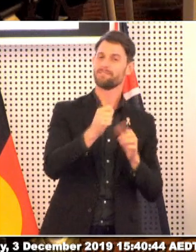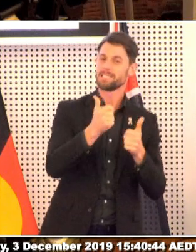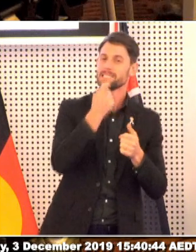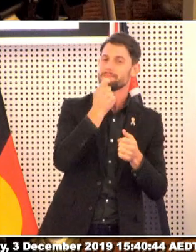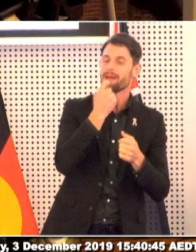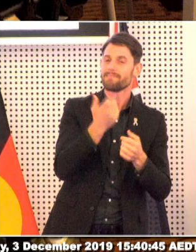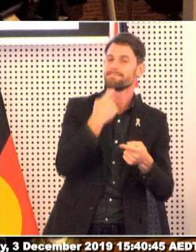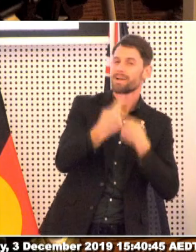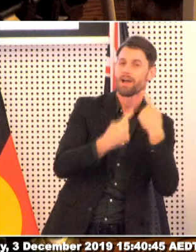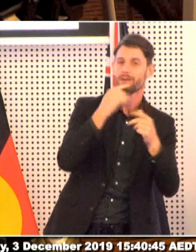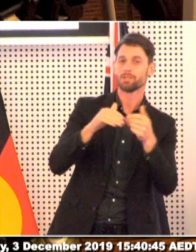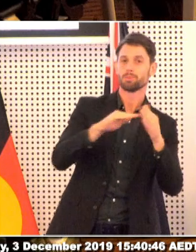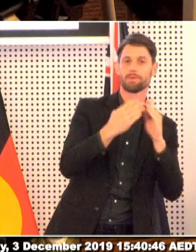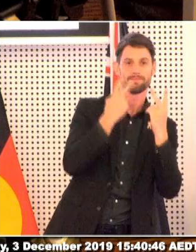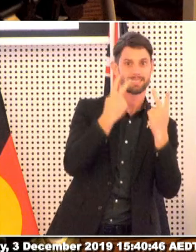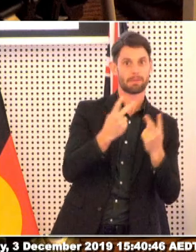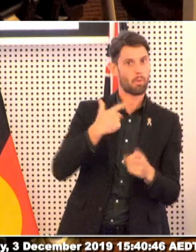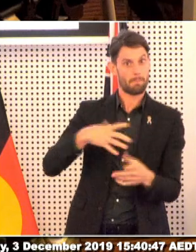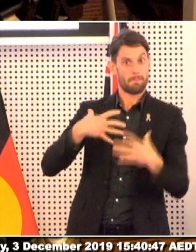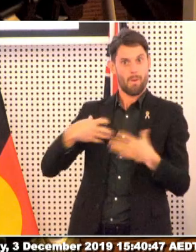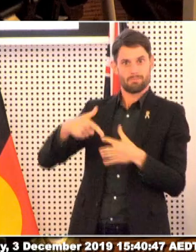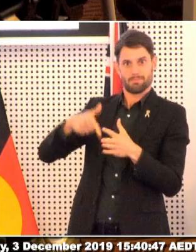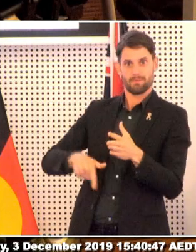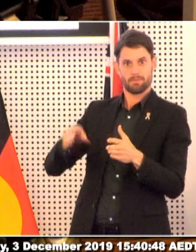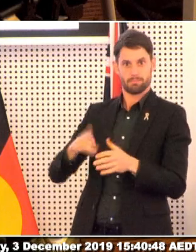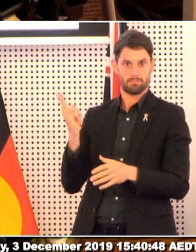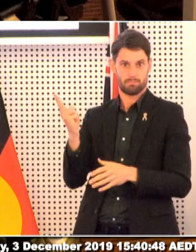But for each of you can you tell the Royal Commission a little bit about what your